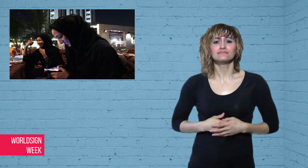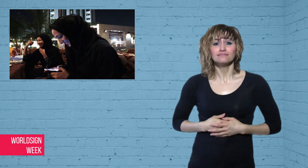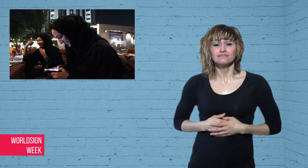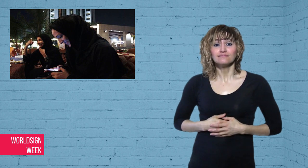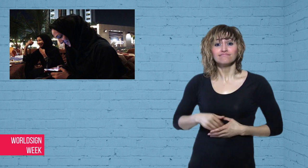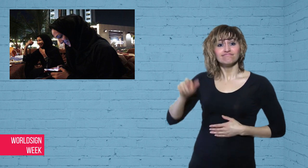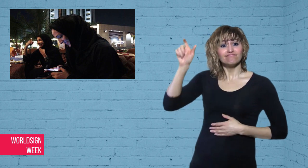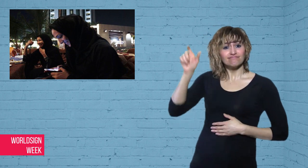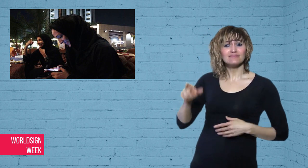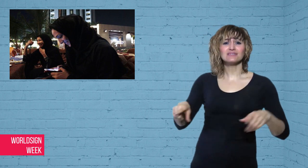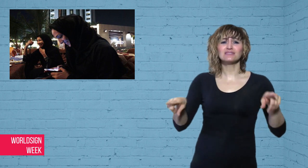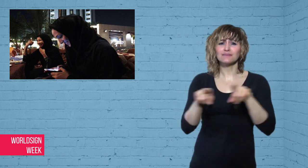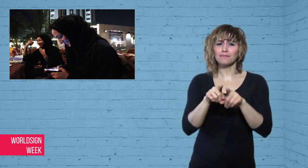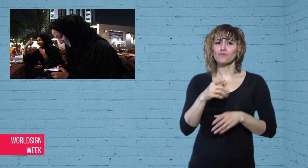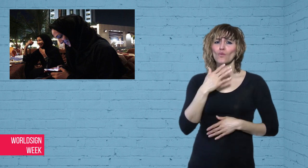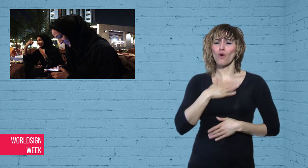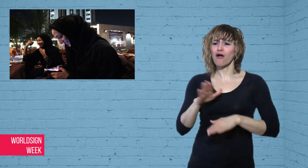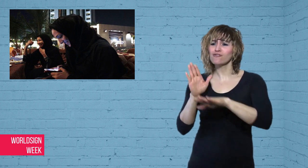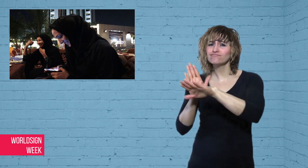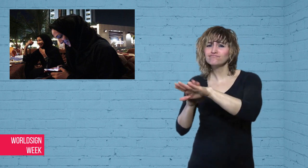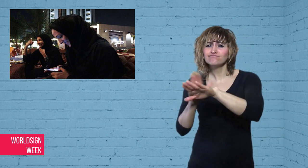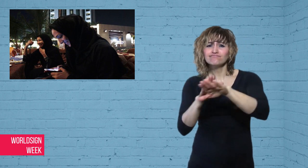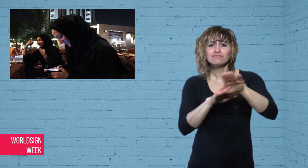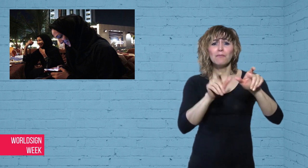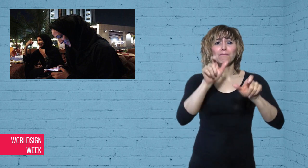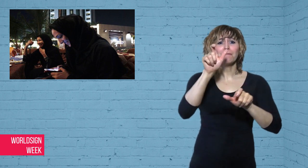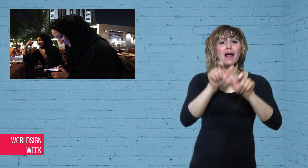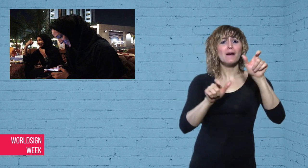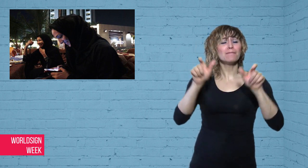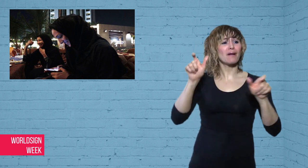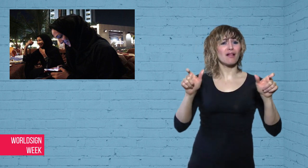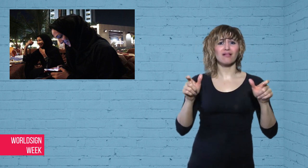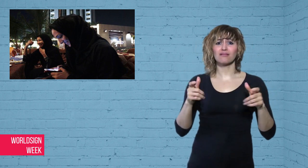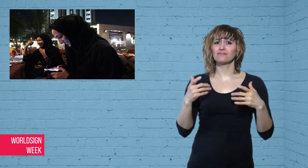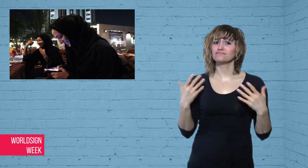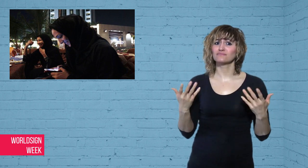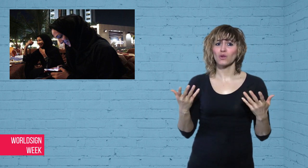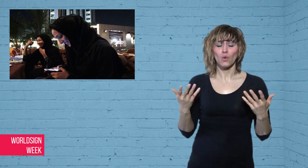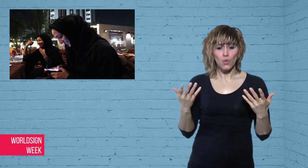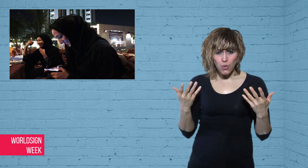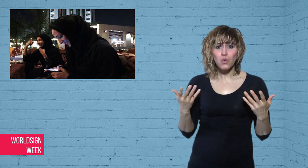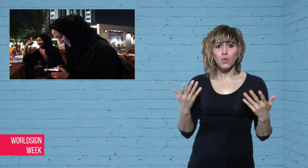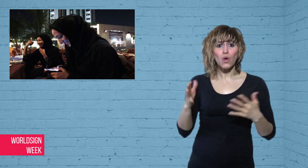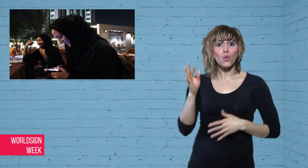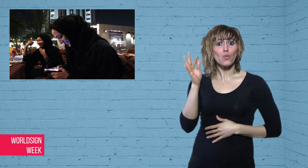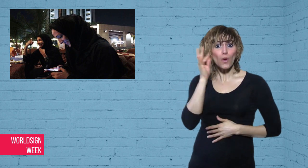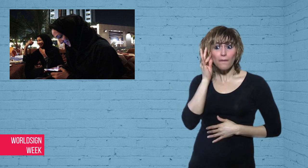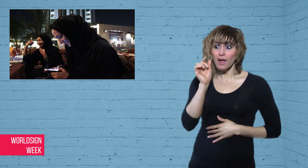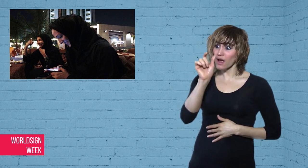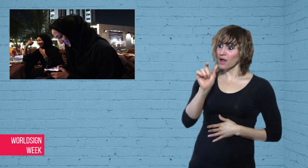remind people of women’s